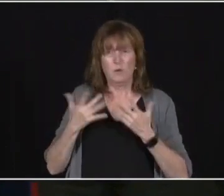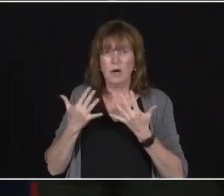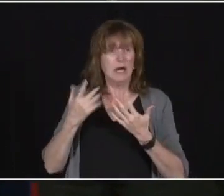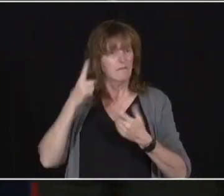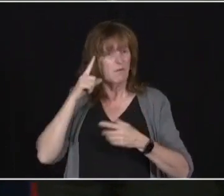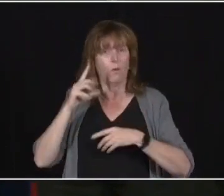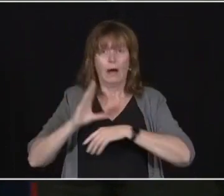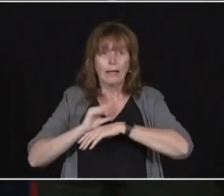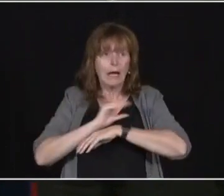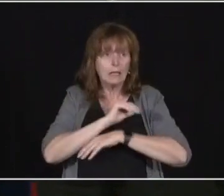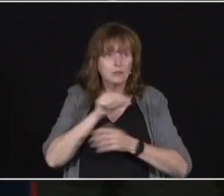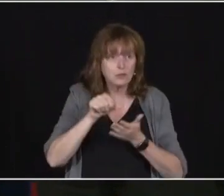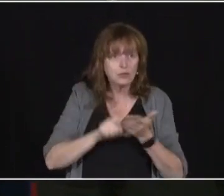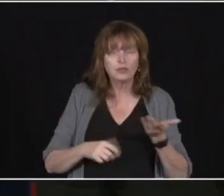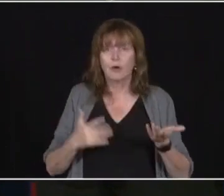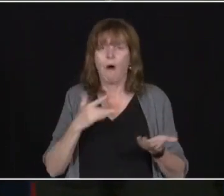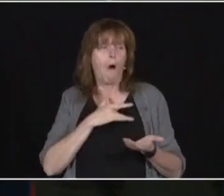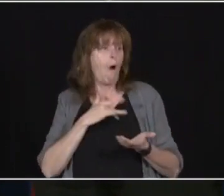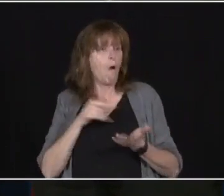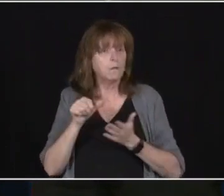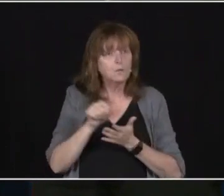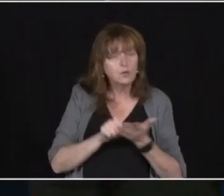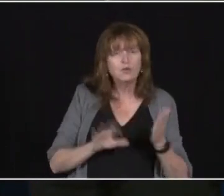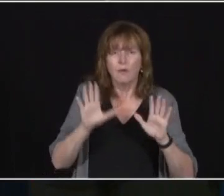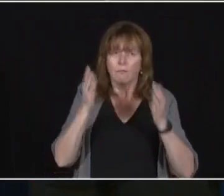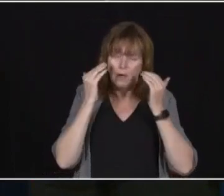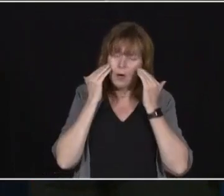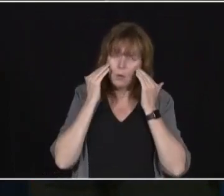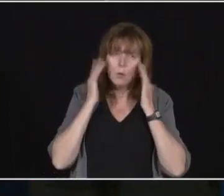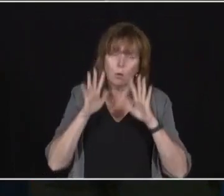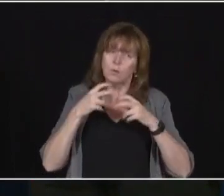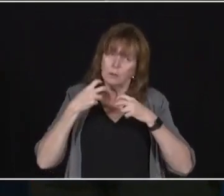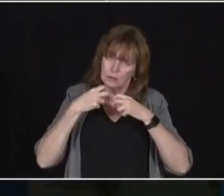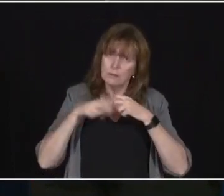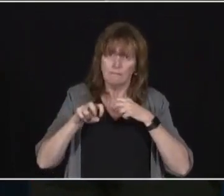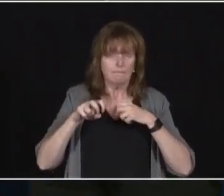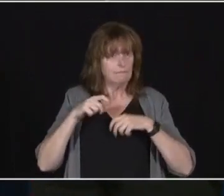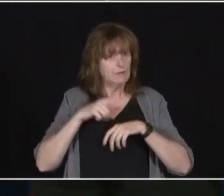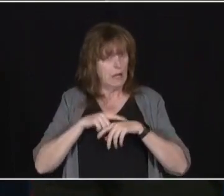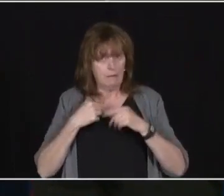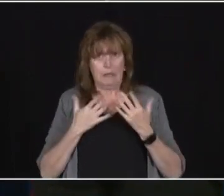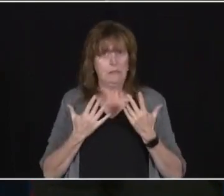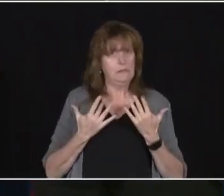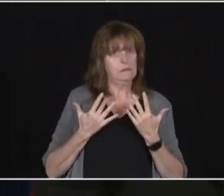Is an extremely difficult time for them. But we want to start those procedures as soon as